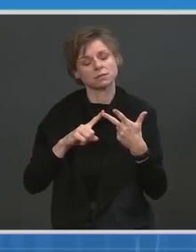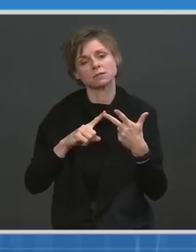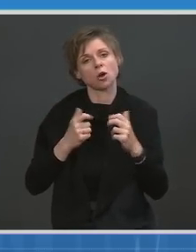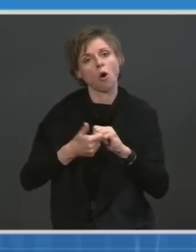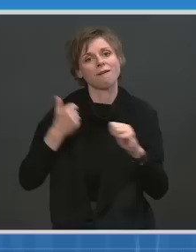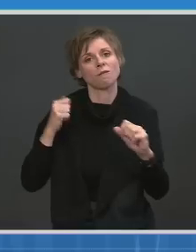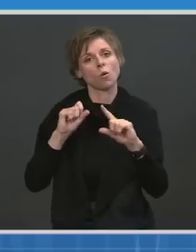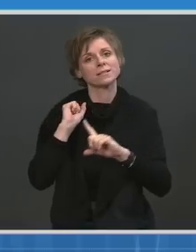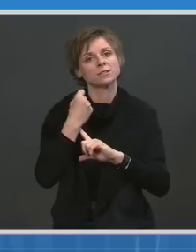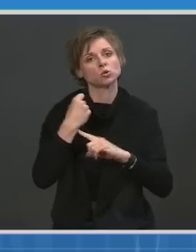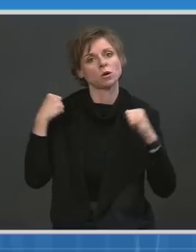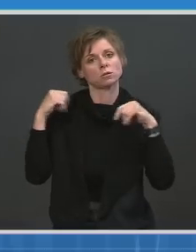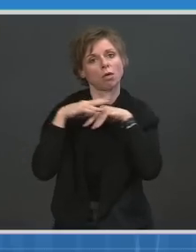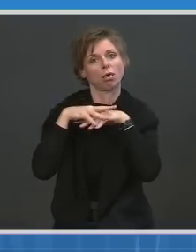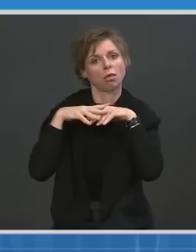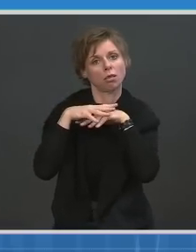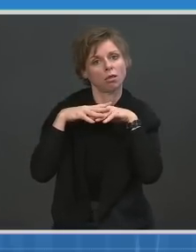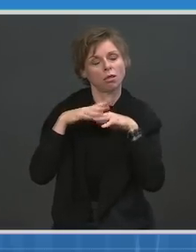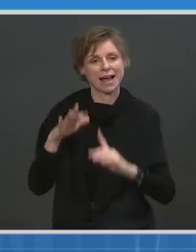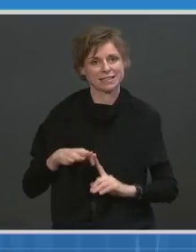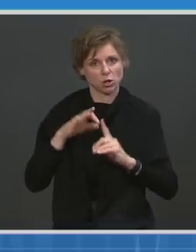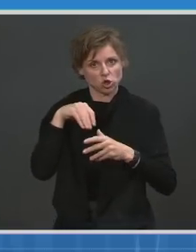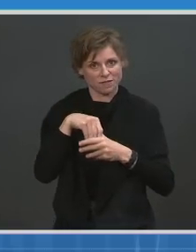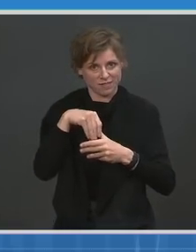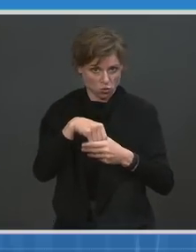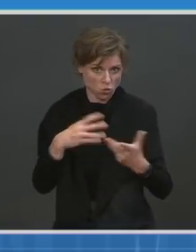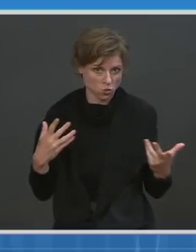particularly indoors. I'll stop there, and back to Jeff.